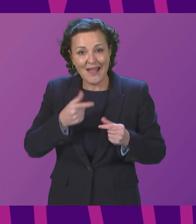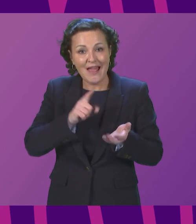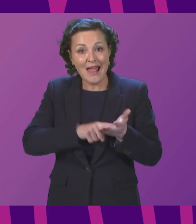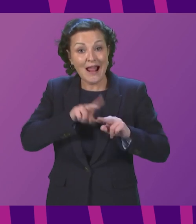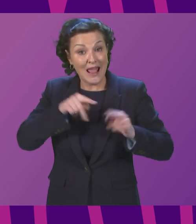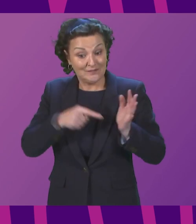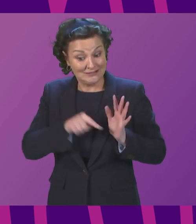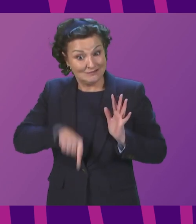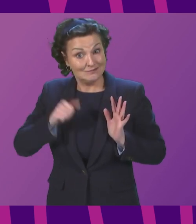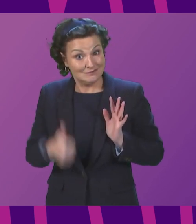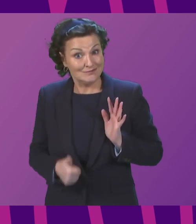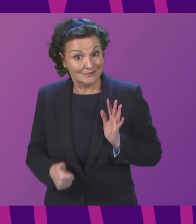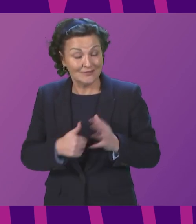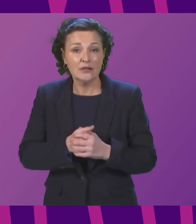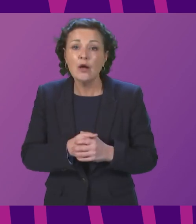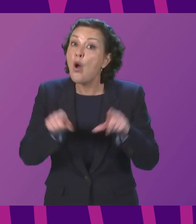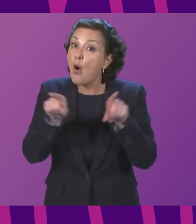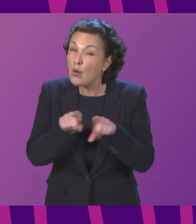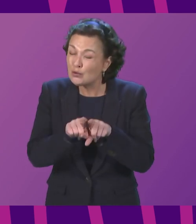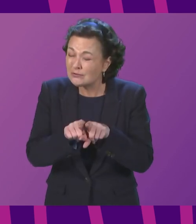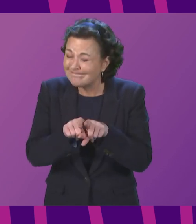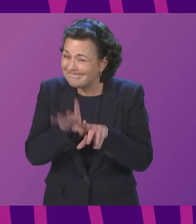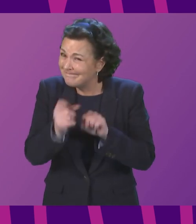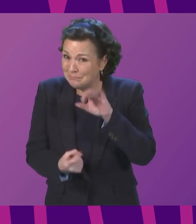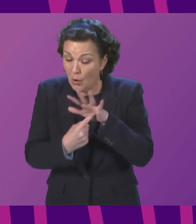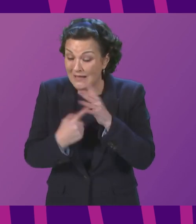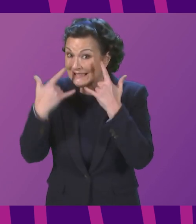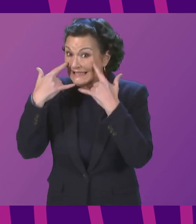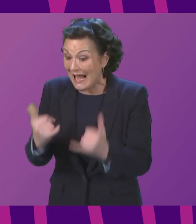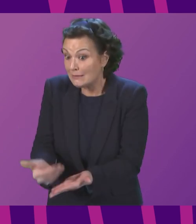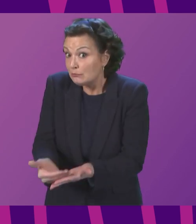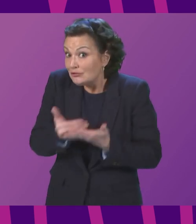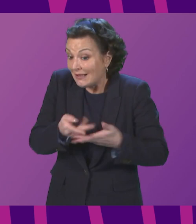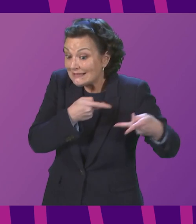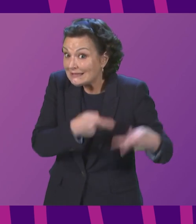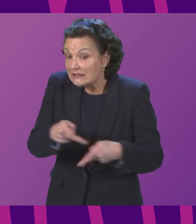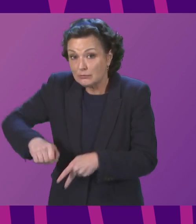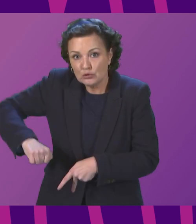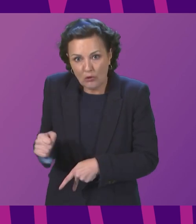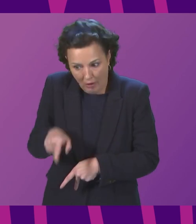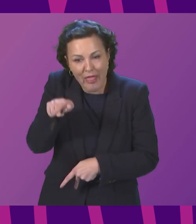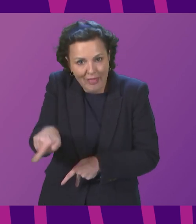Also, and importantly, the test and protect system in Scotland can start contact tracing